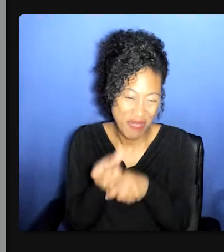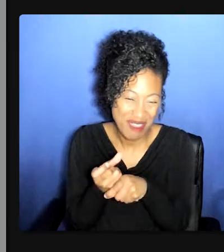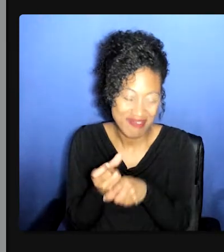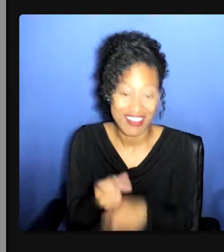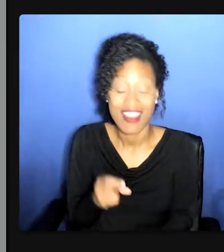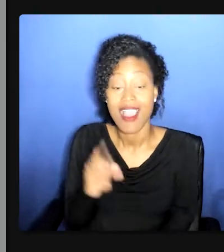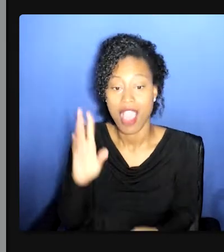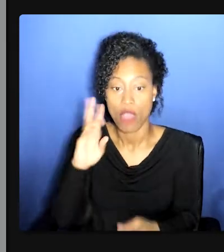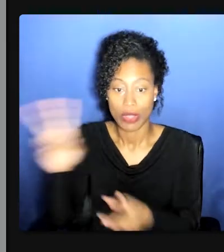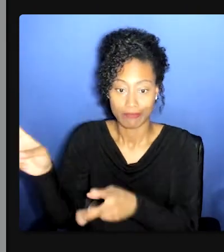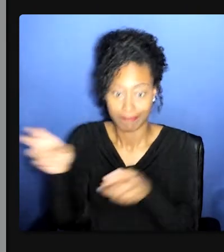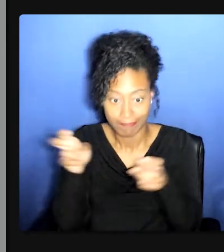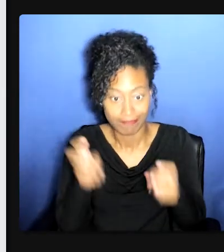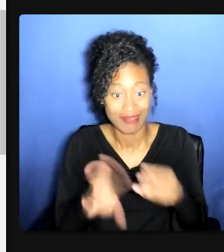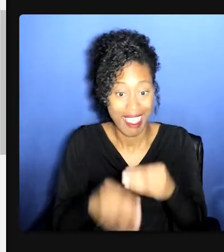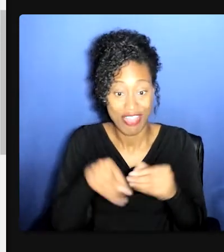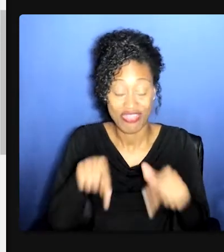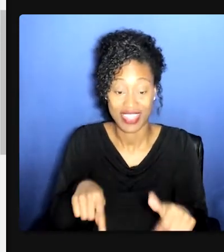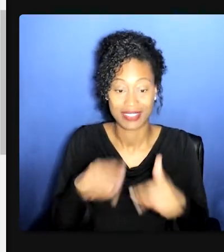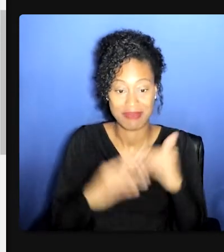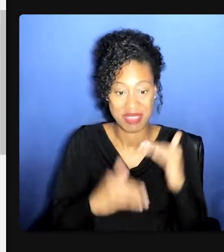which I'll add to this build.